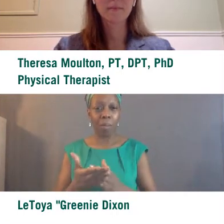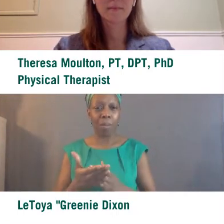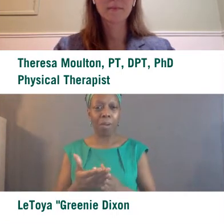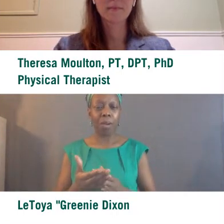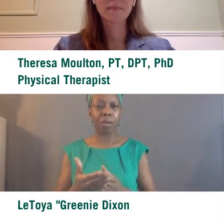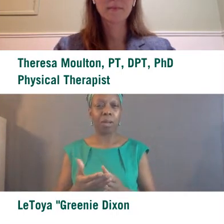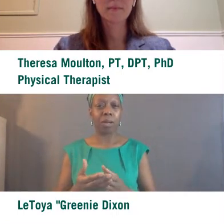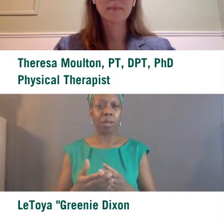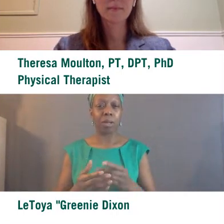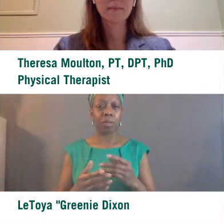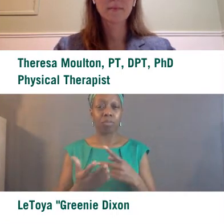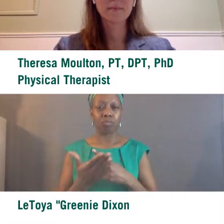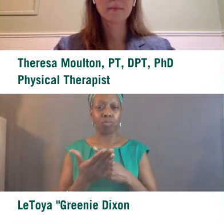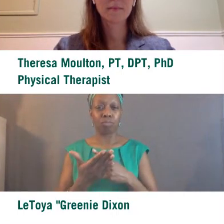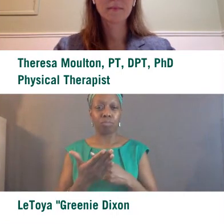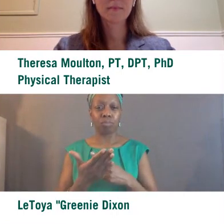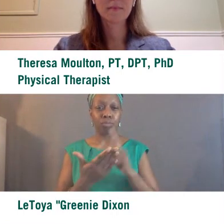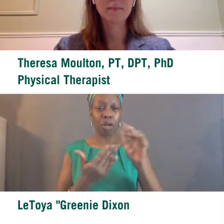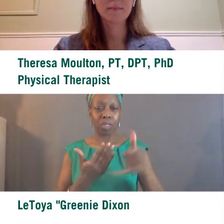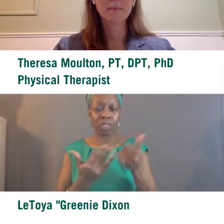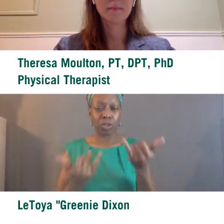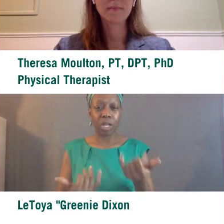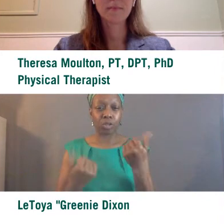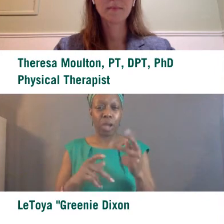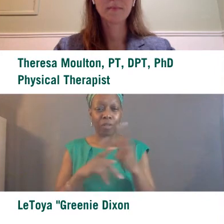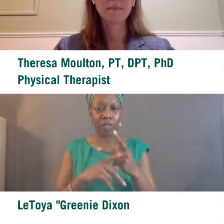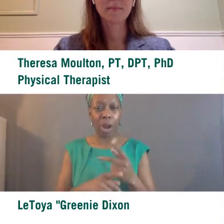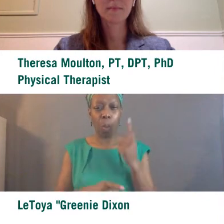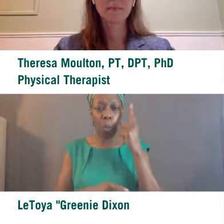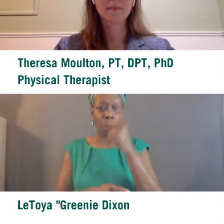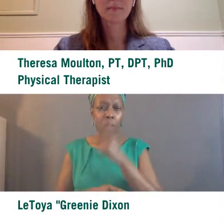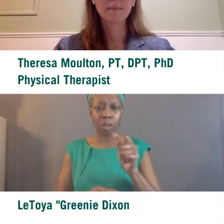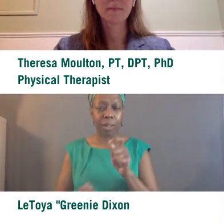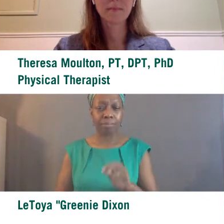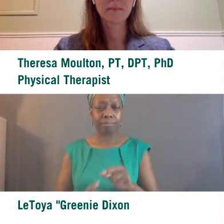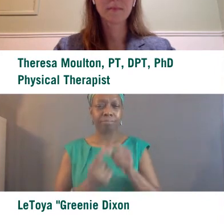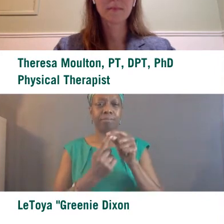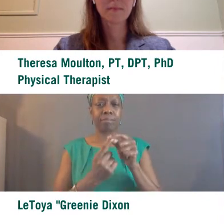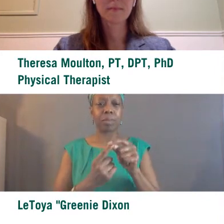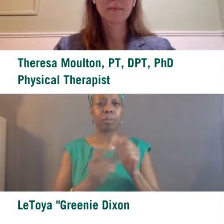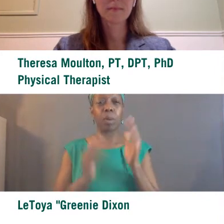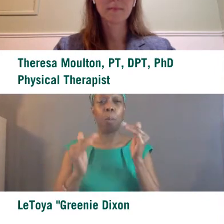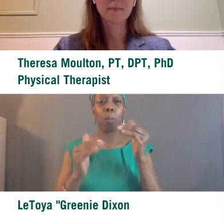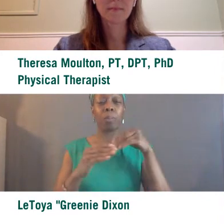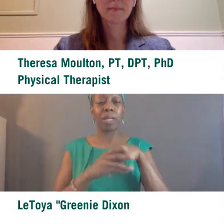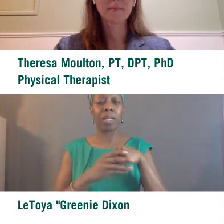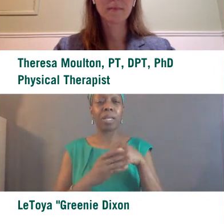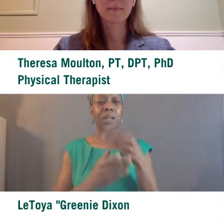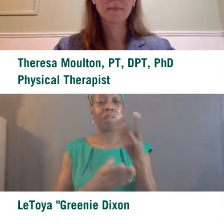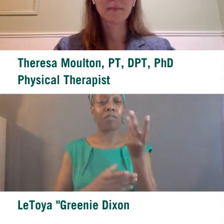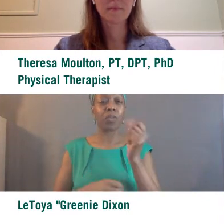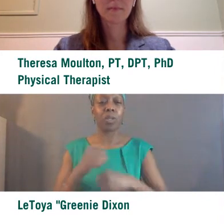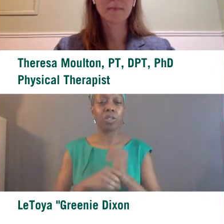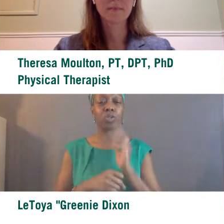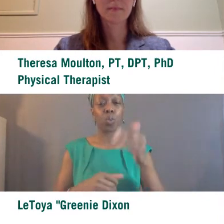what it actually looks like. And so hopefully within a few years, we'll have answers of that changes as kids are grown.